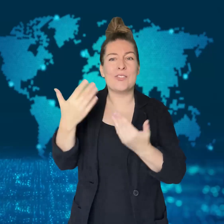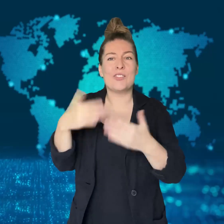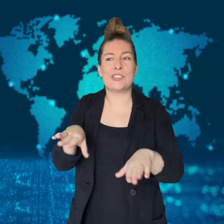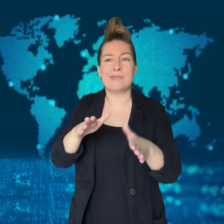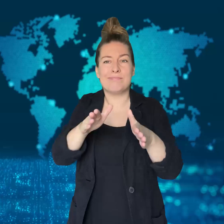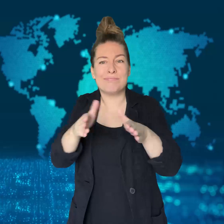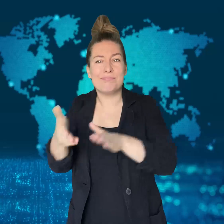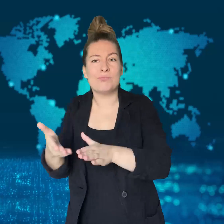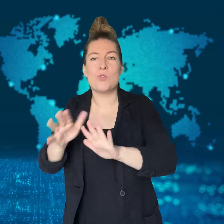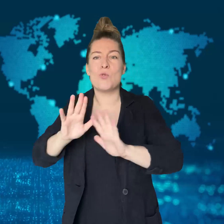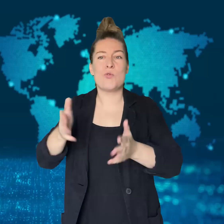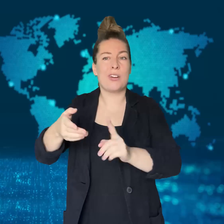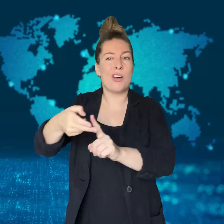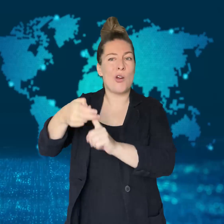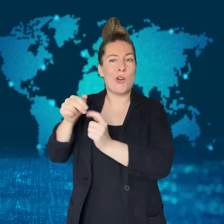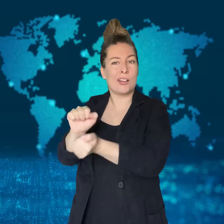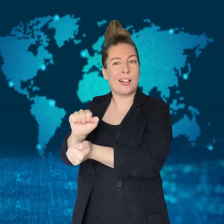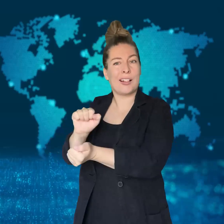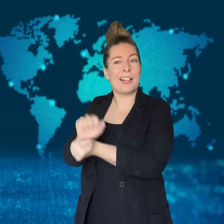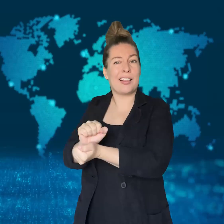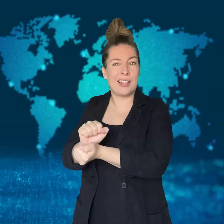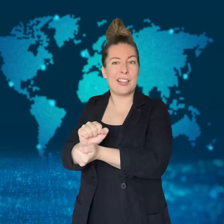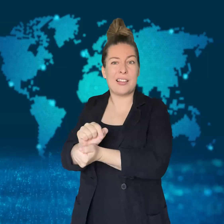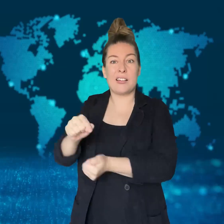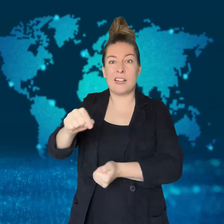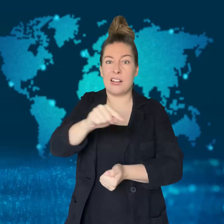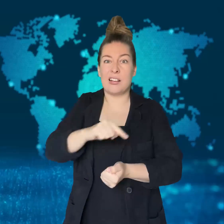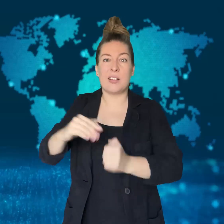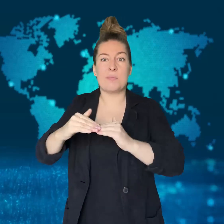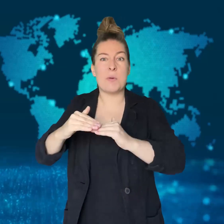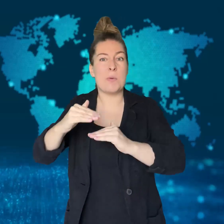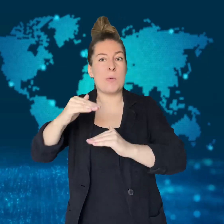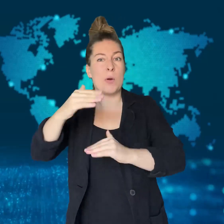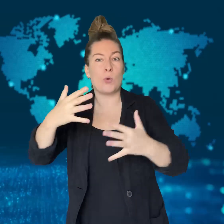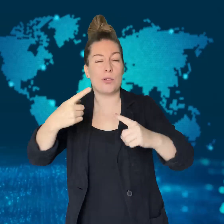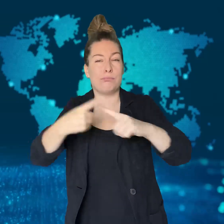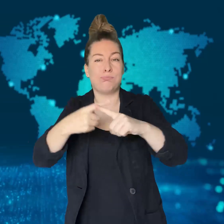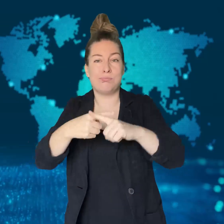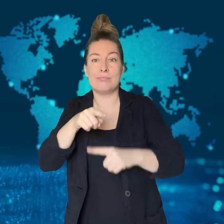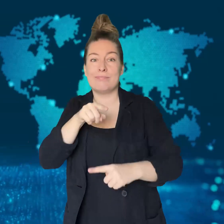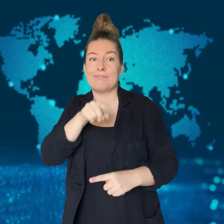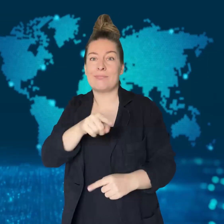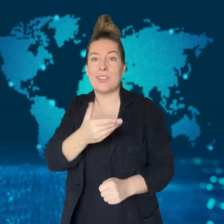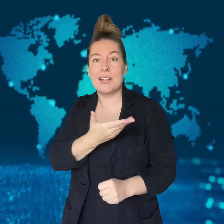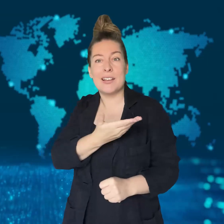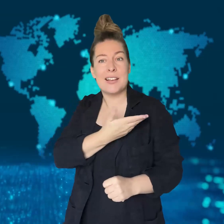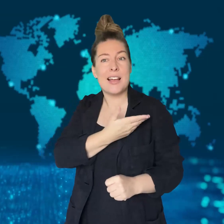saddened for the lives lost in Palestine.